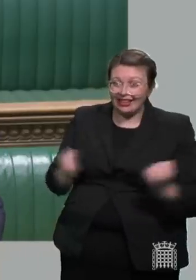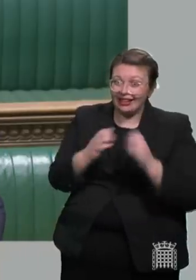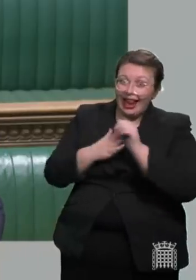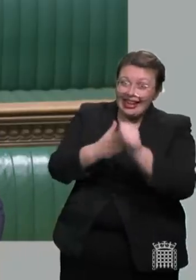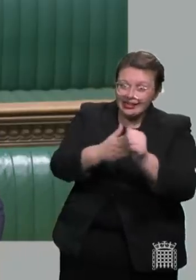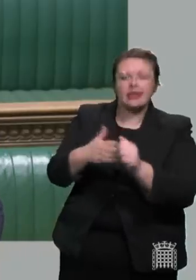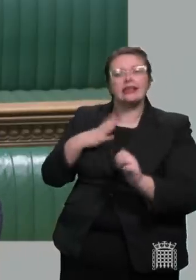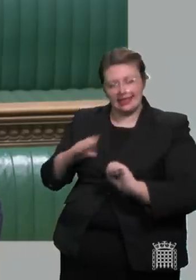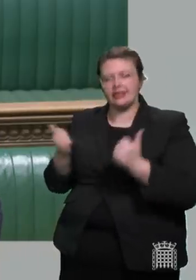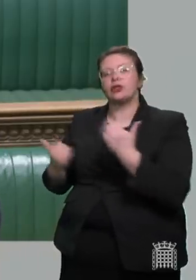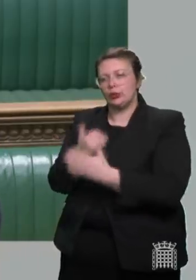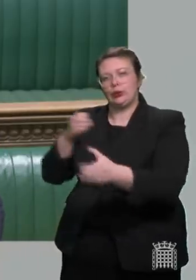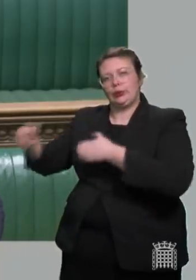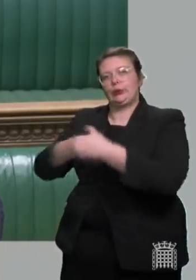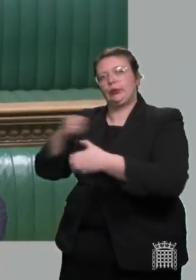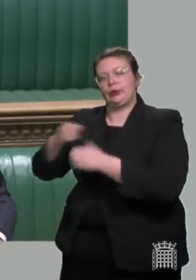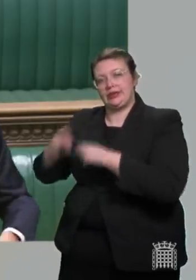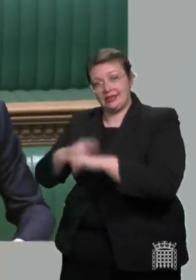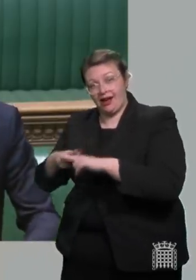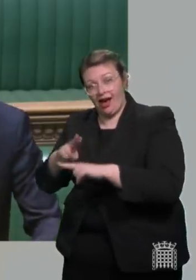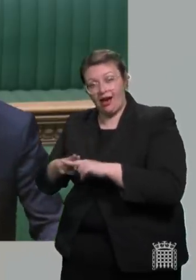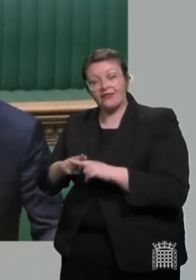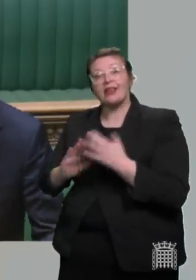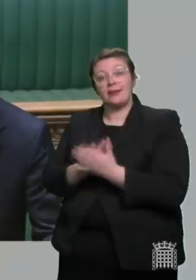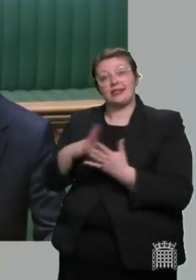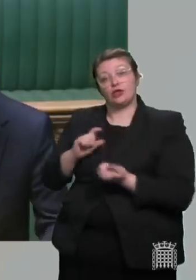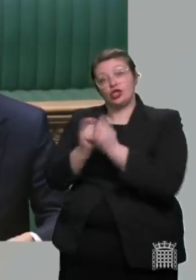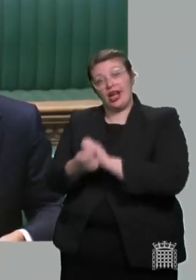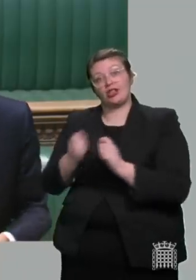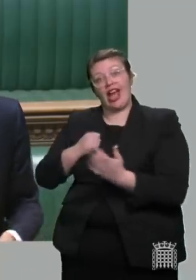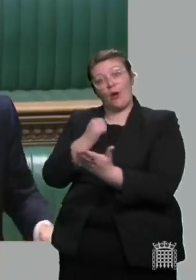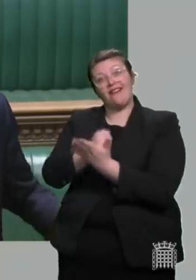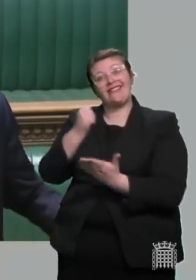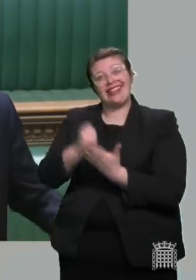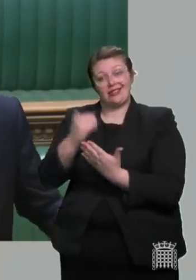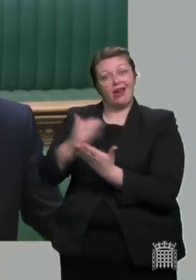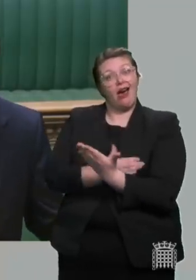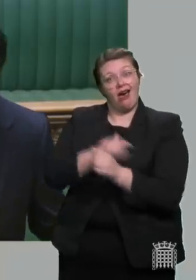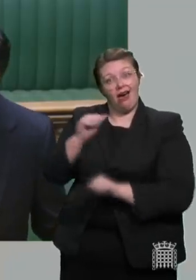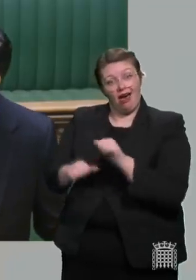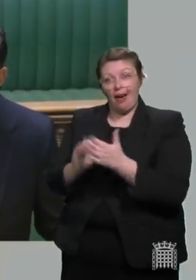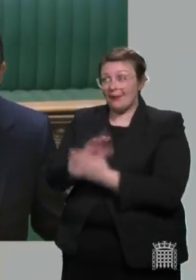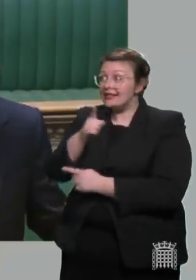announcing ambitious visa reforms aimed at highly skilled migrants, including a new,